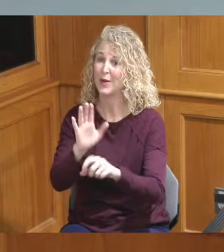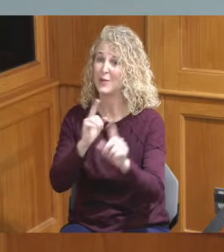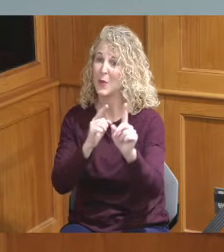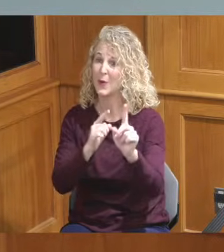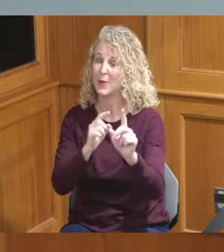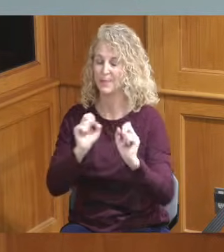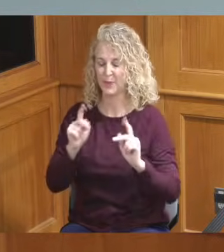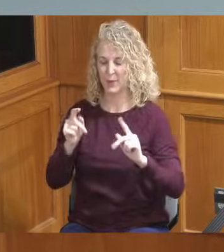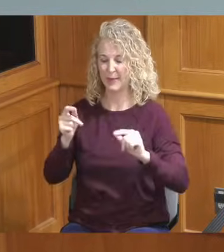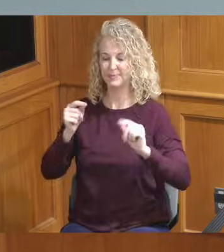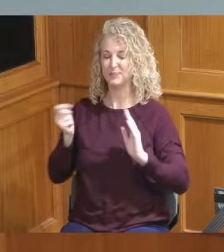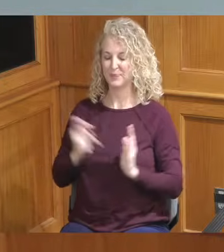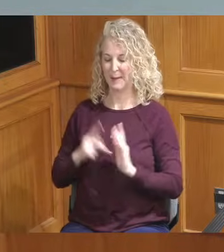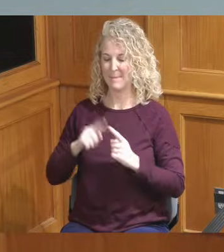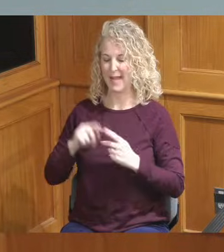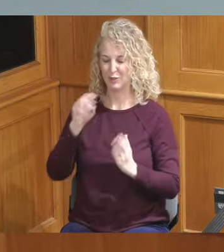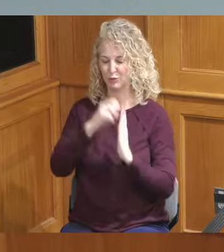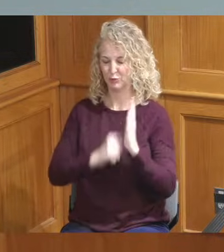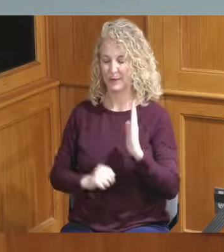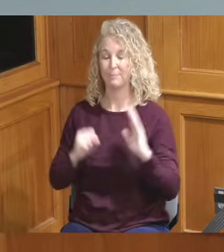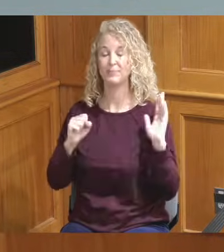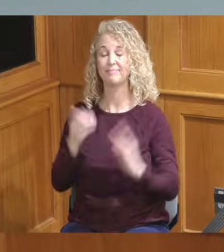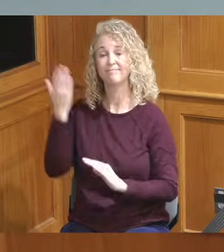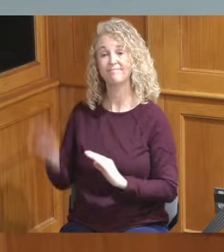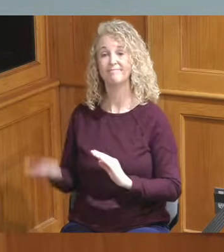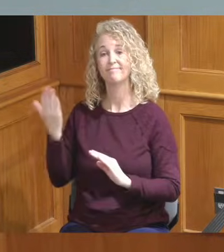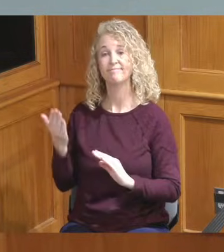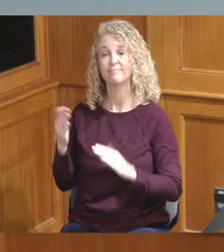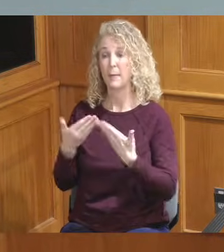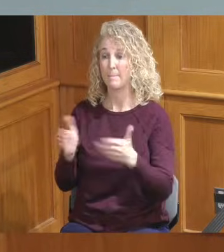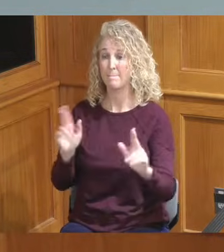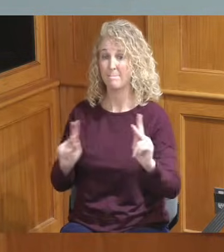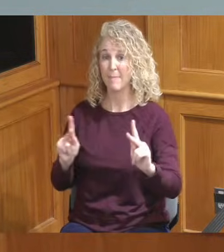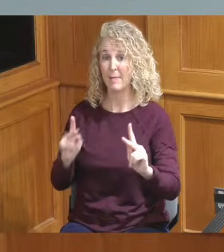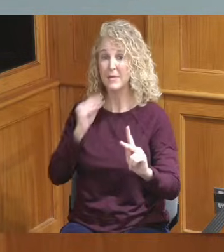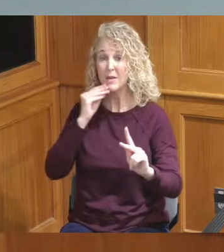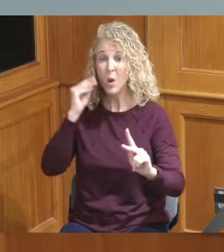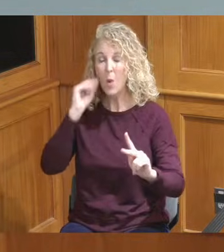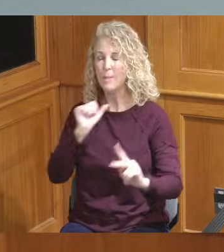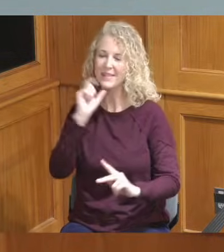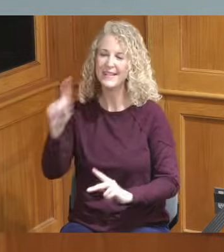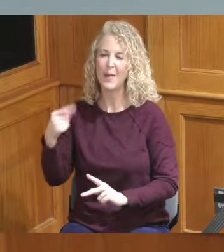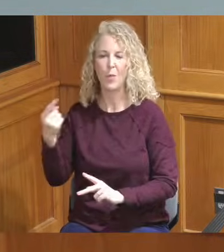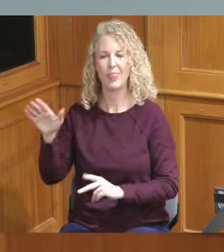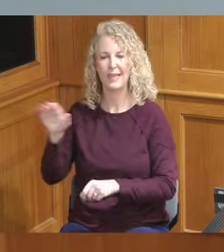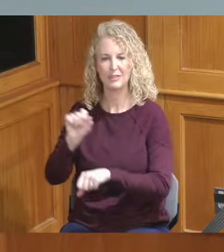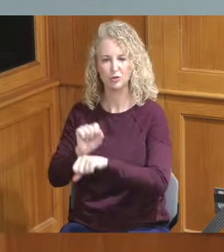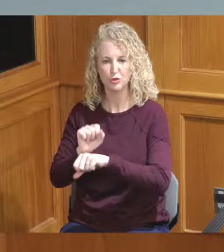Okay. Whereas for Mr. Johnson, public housing is more than a profession. It is a lifelong